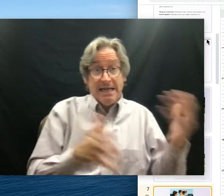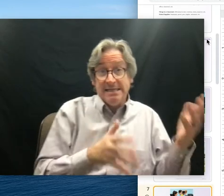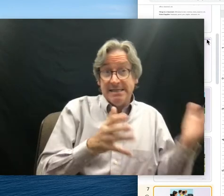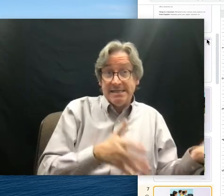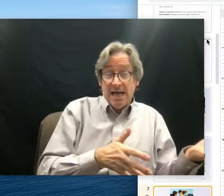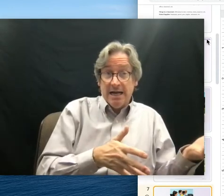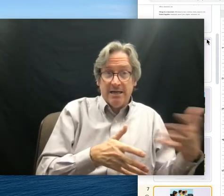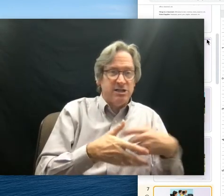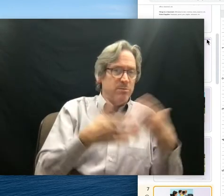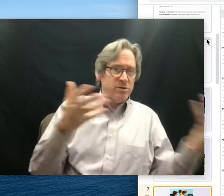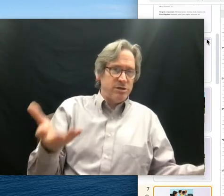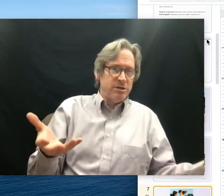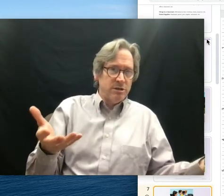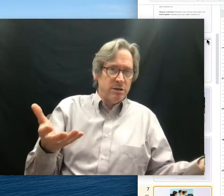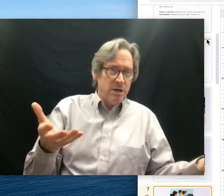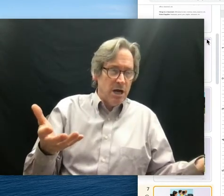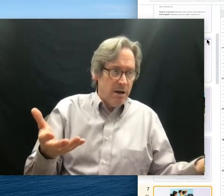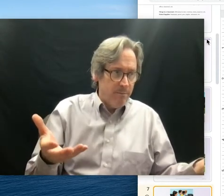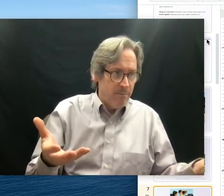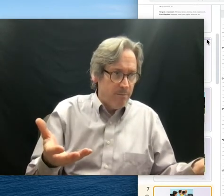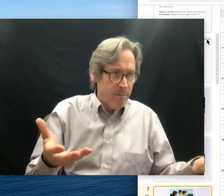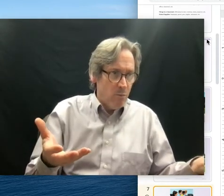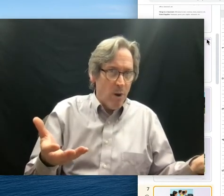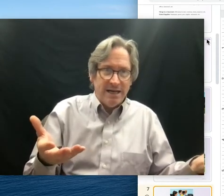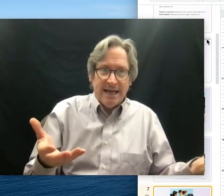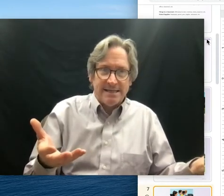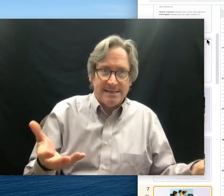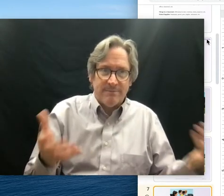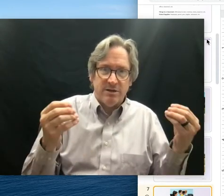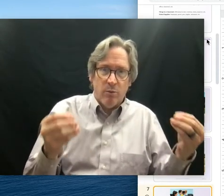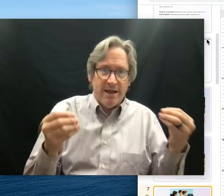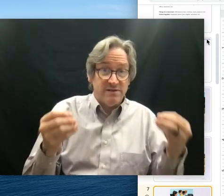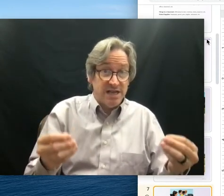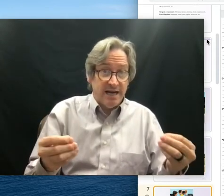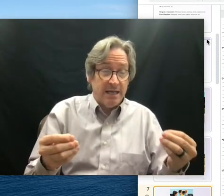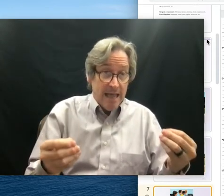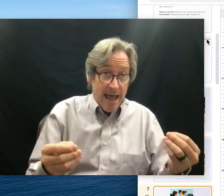is the sign it's the most um widely accepted way of signing lab